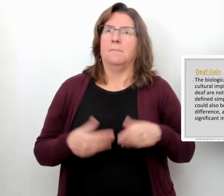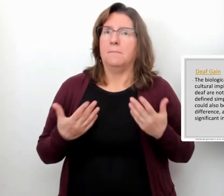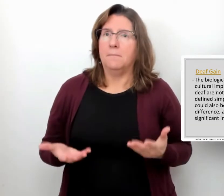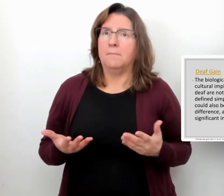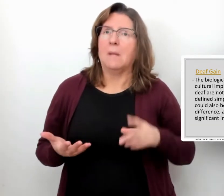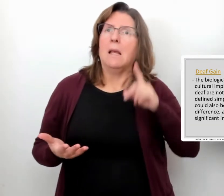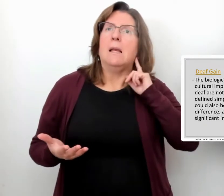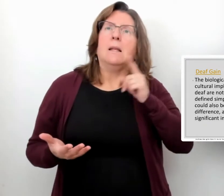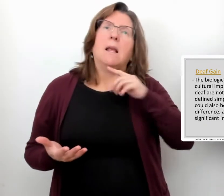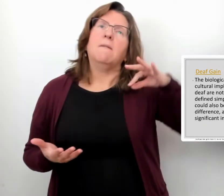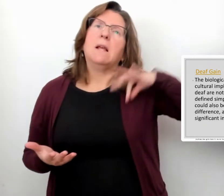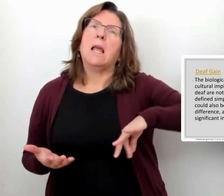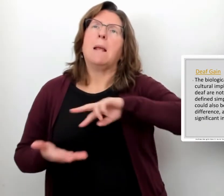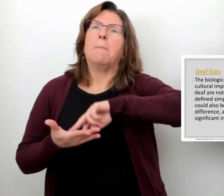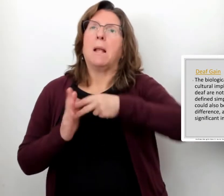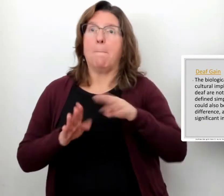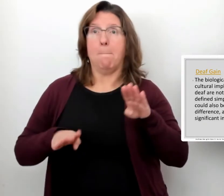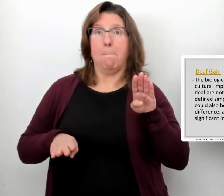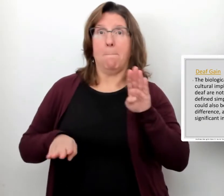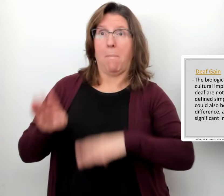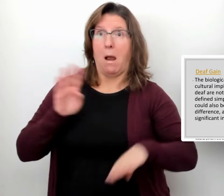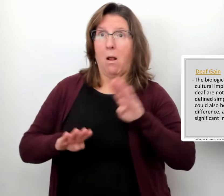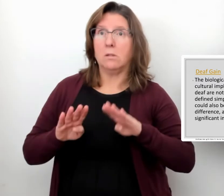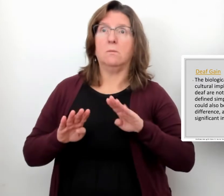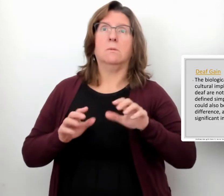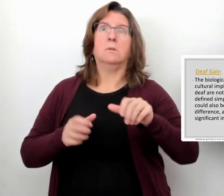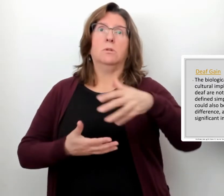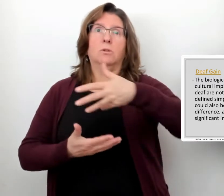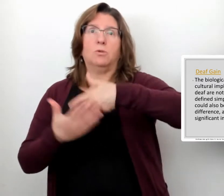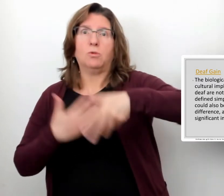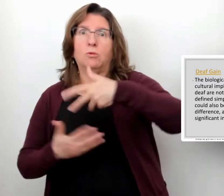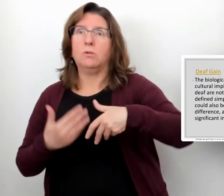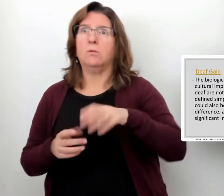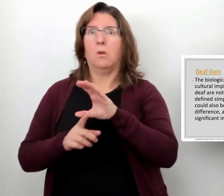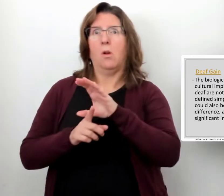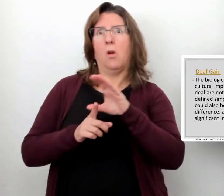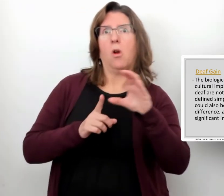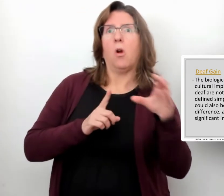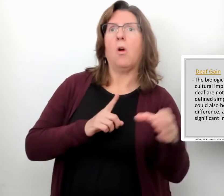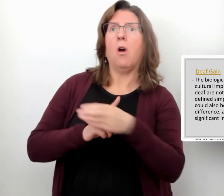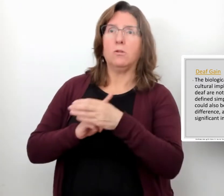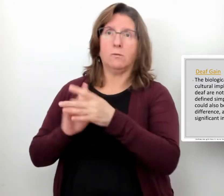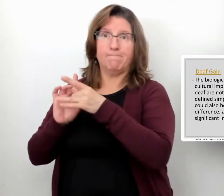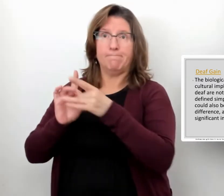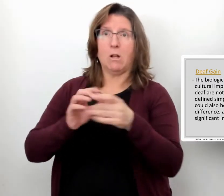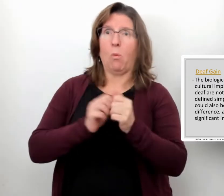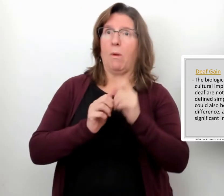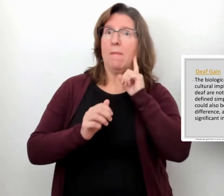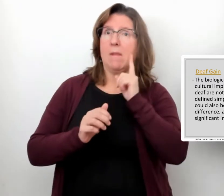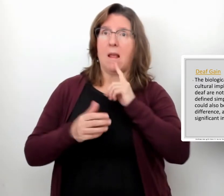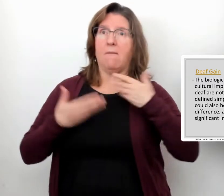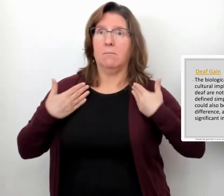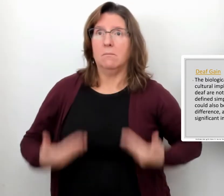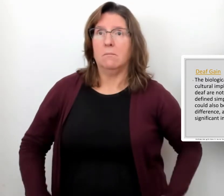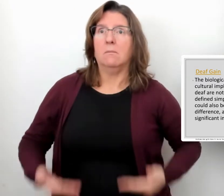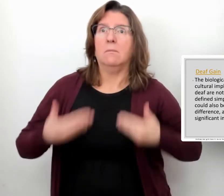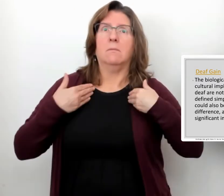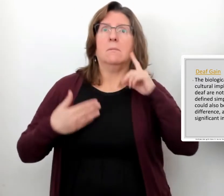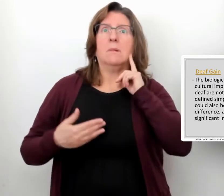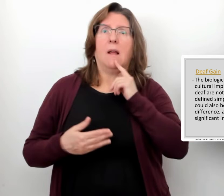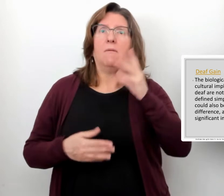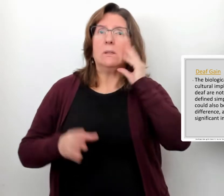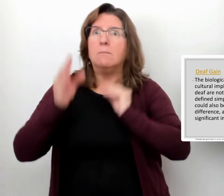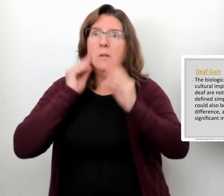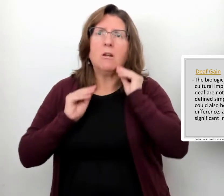Deaf gain is the biological, social and cultural implications of being deaf and having the deaf experience.